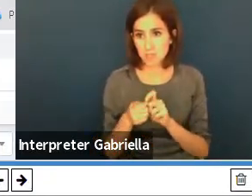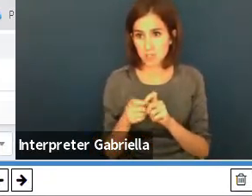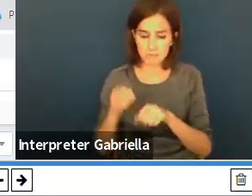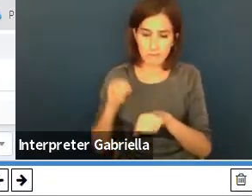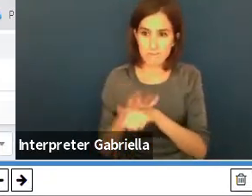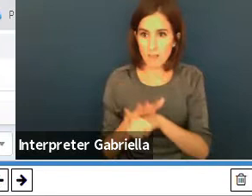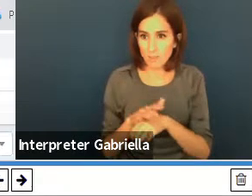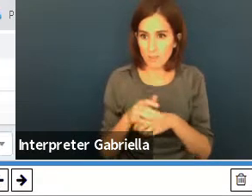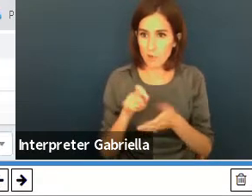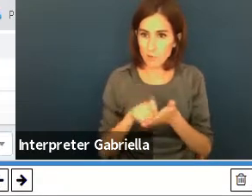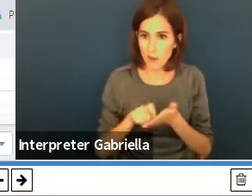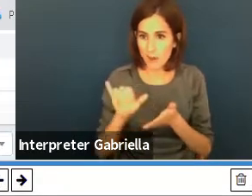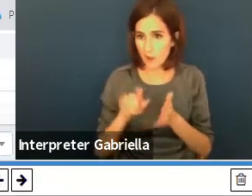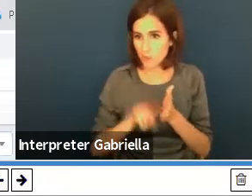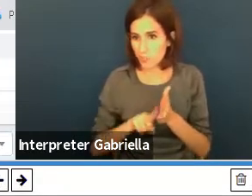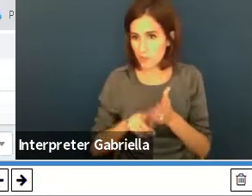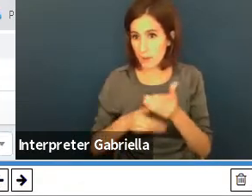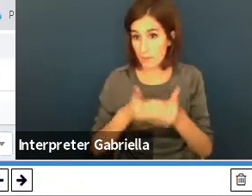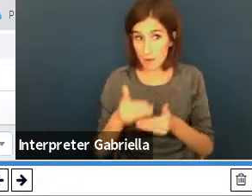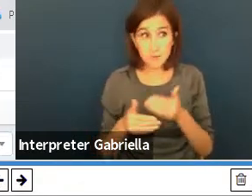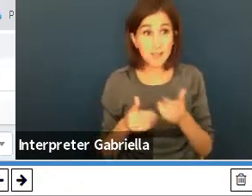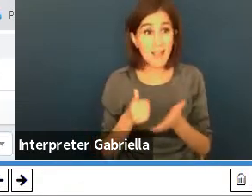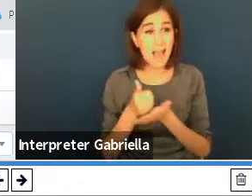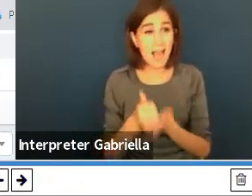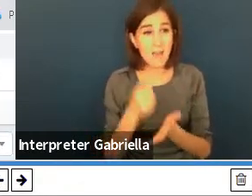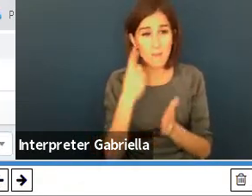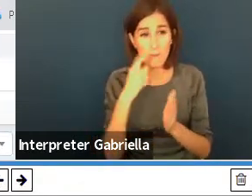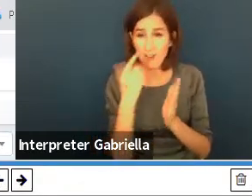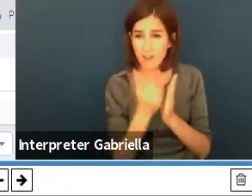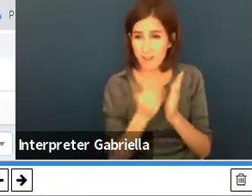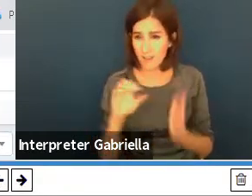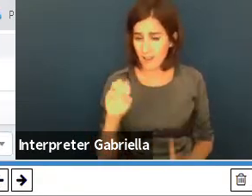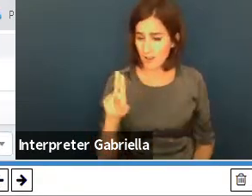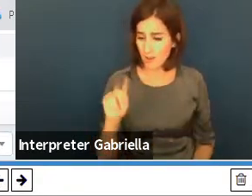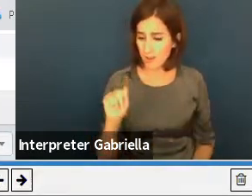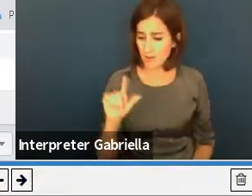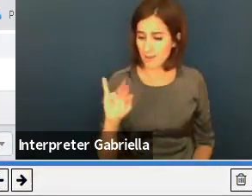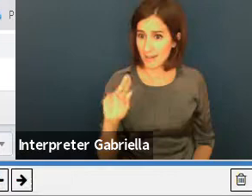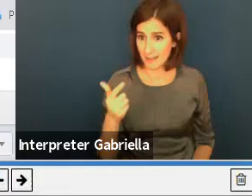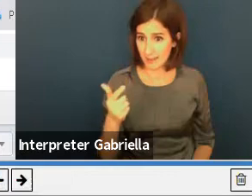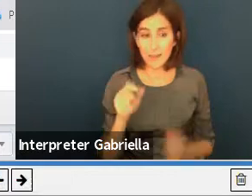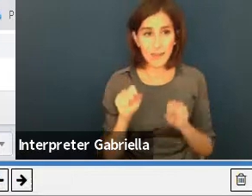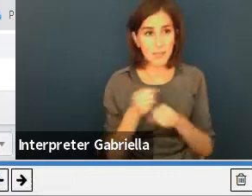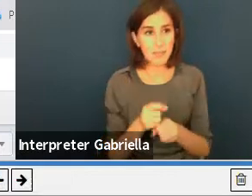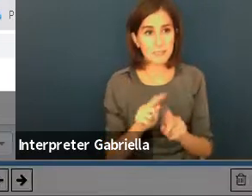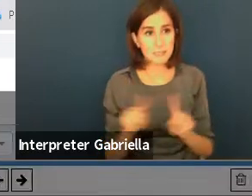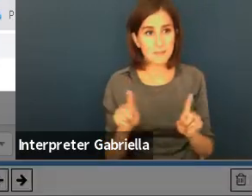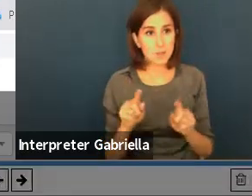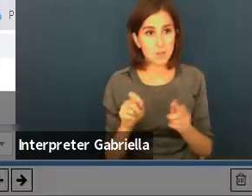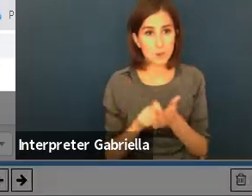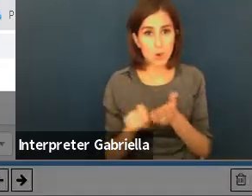Linda Kobashigawa: It helps with outlining as well. We can make different note cards. And so, for an example, if I want to create a new note card with one of the